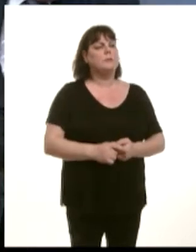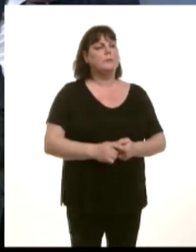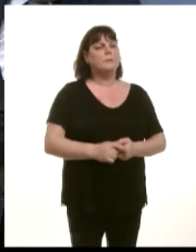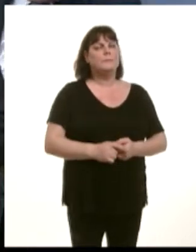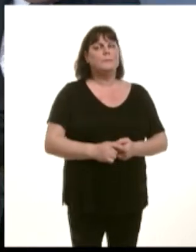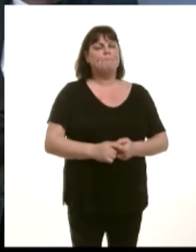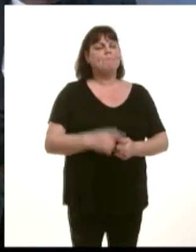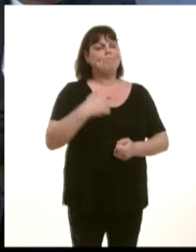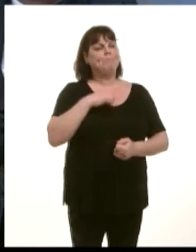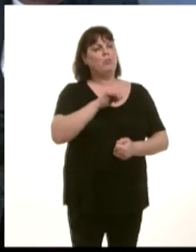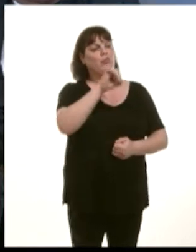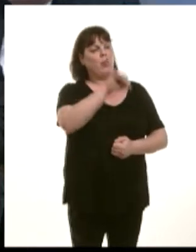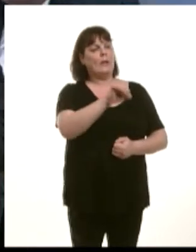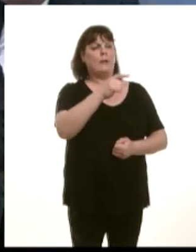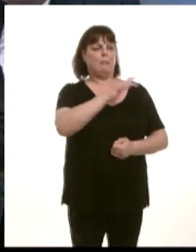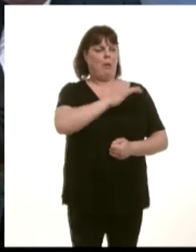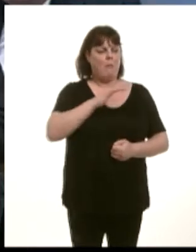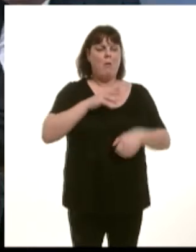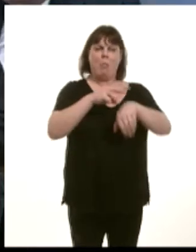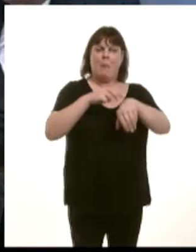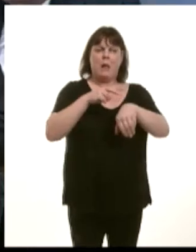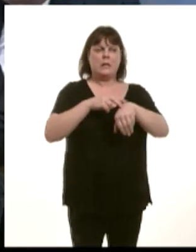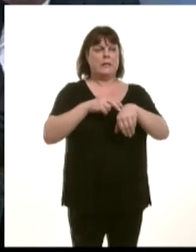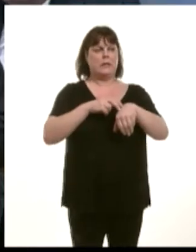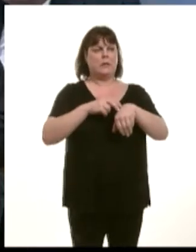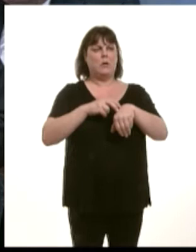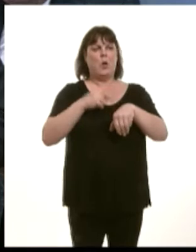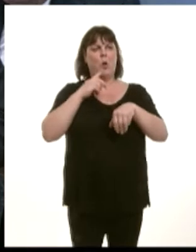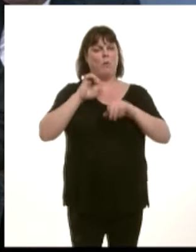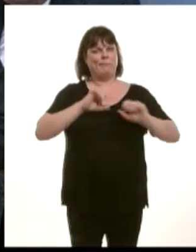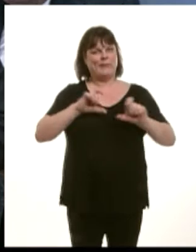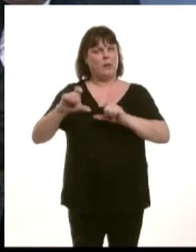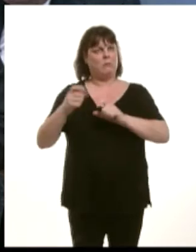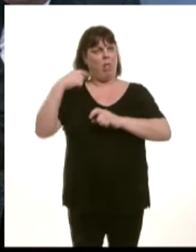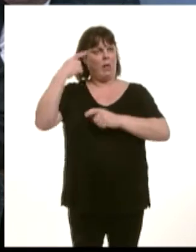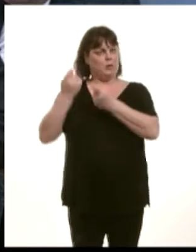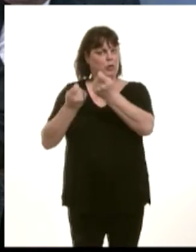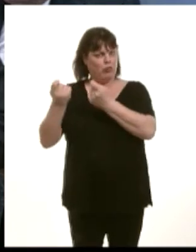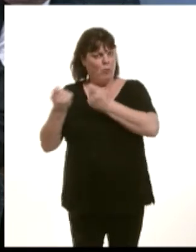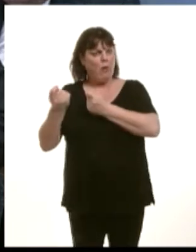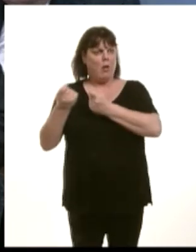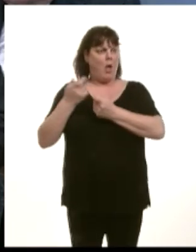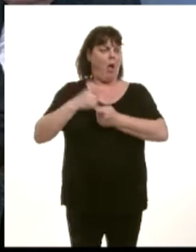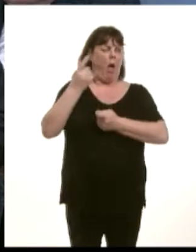It is right that the security service and the police, which aren’t devolved responsibilities, obviously deal with this on a day-to-day basis.